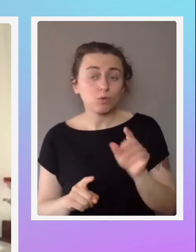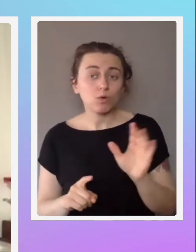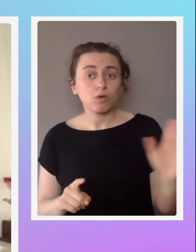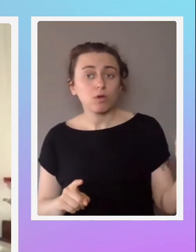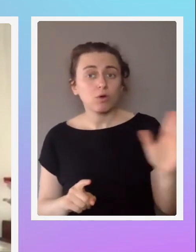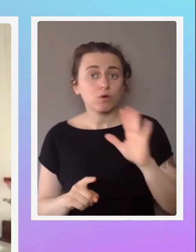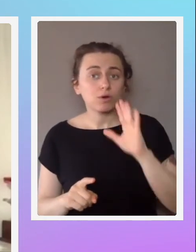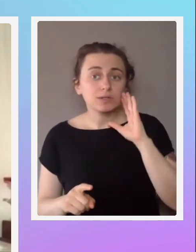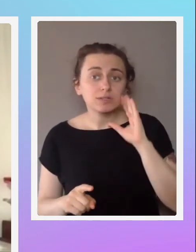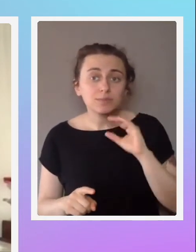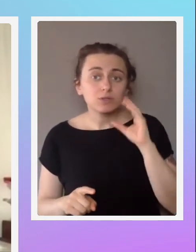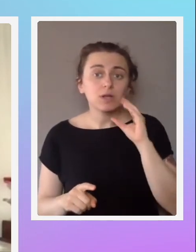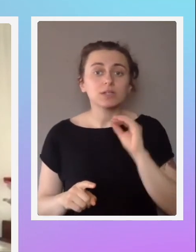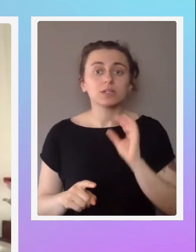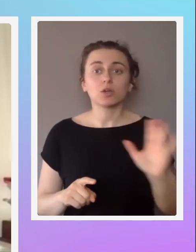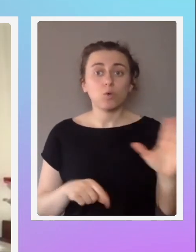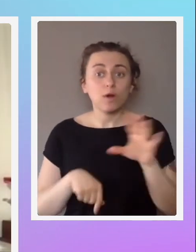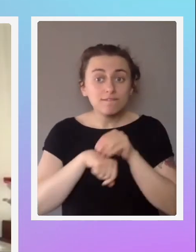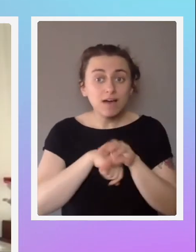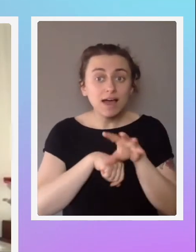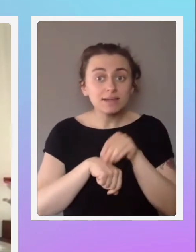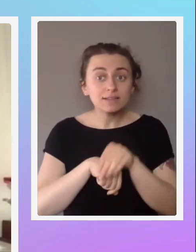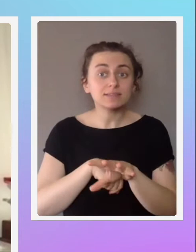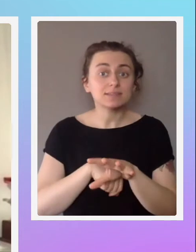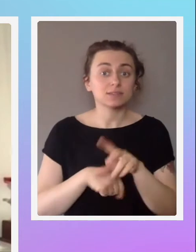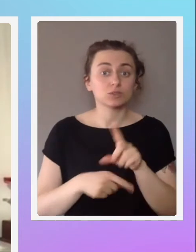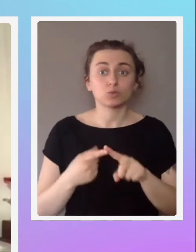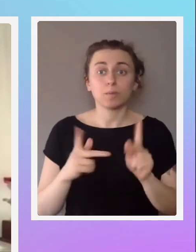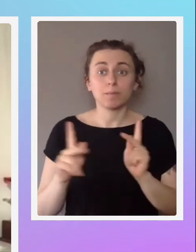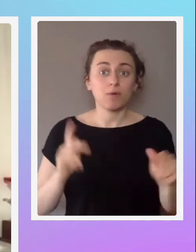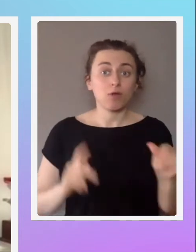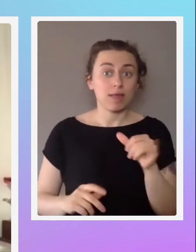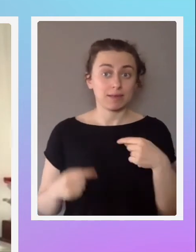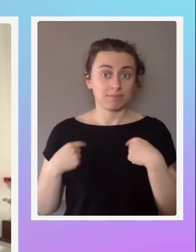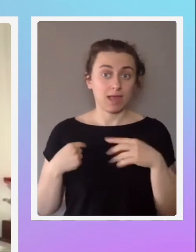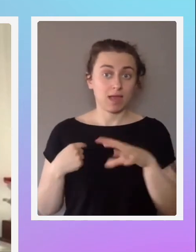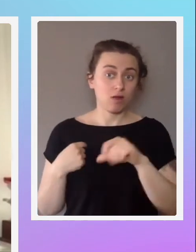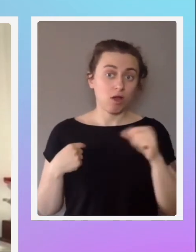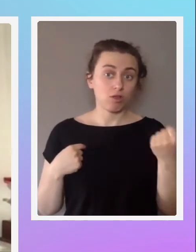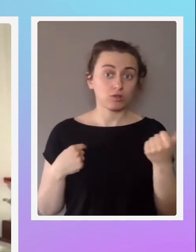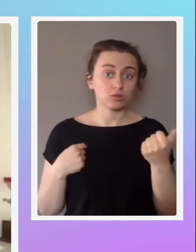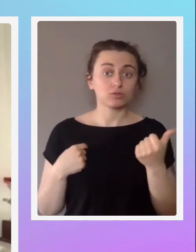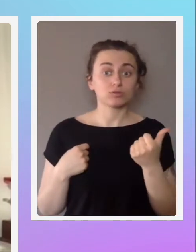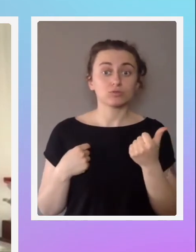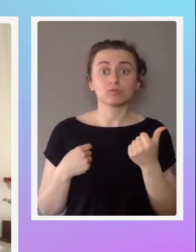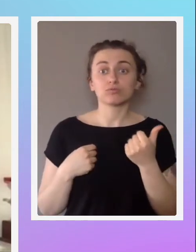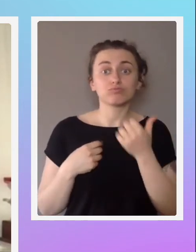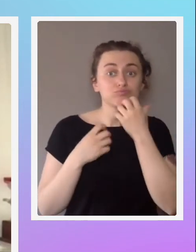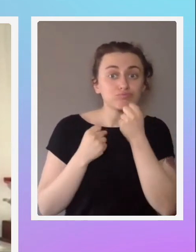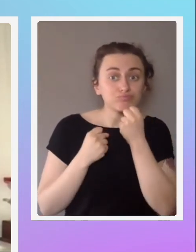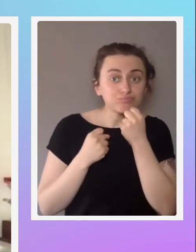What your advices about people like me and others who care about building software that's accessible.